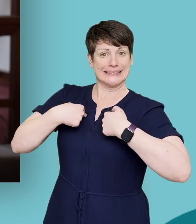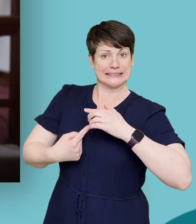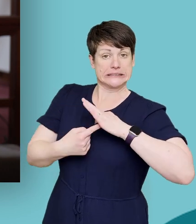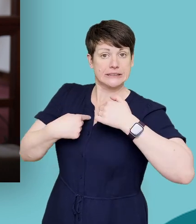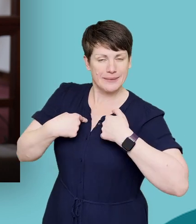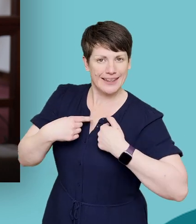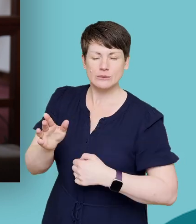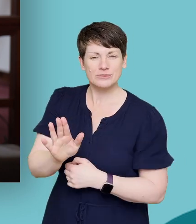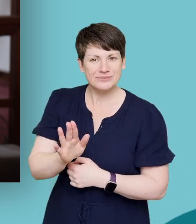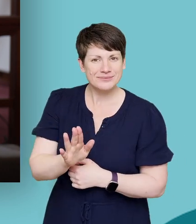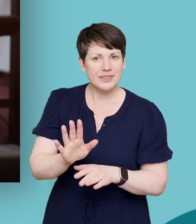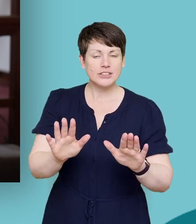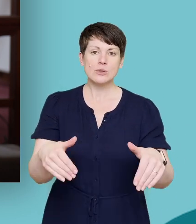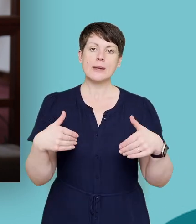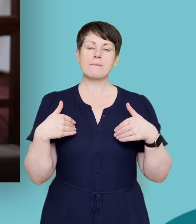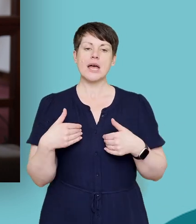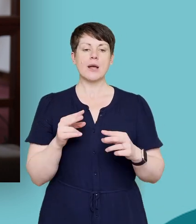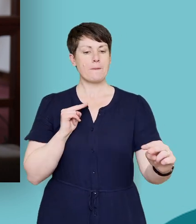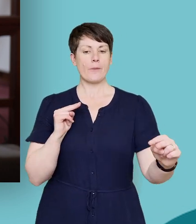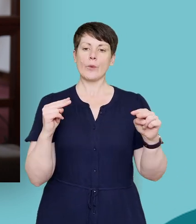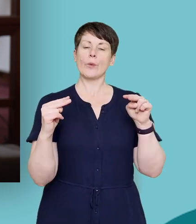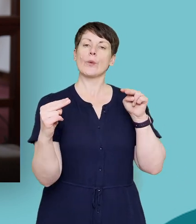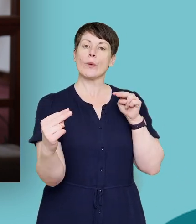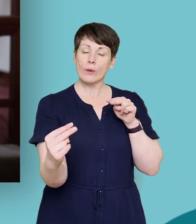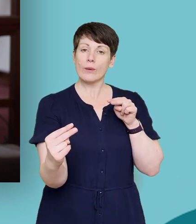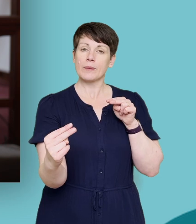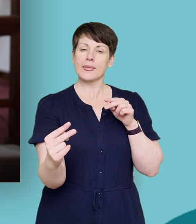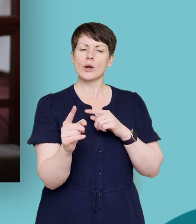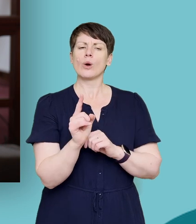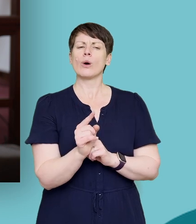And instead, we're invited to see things differently, to recognise the beautiful